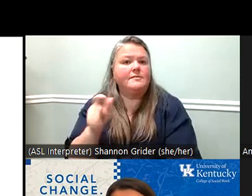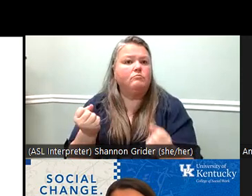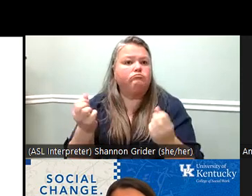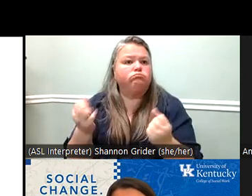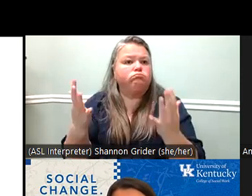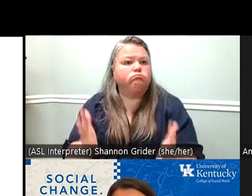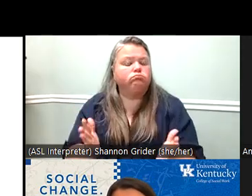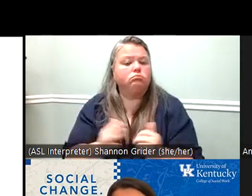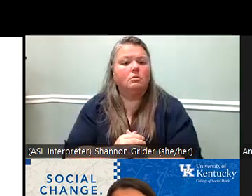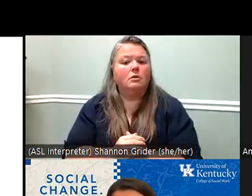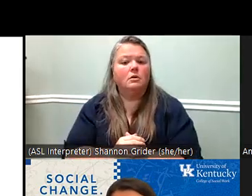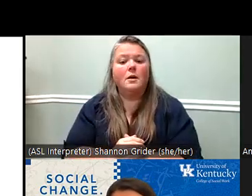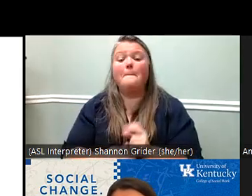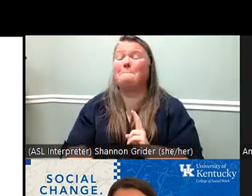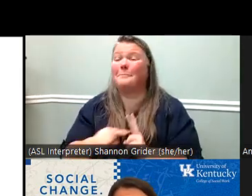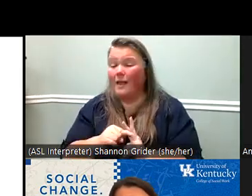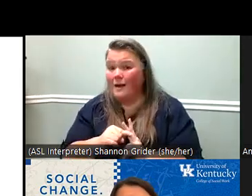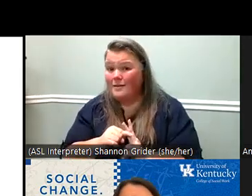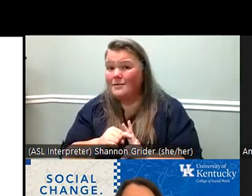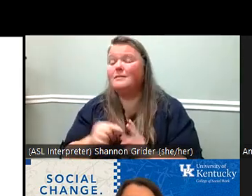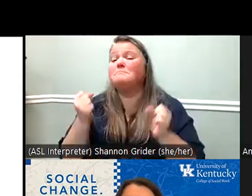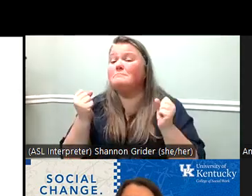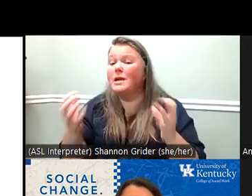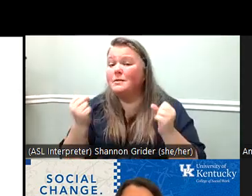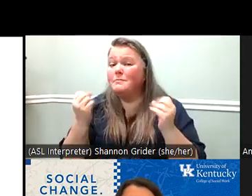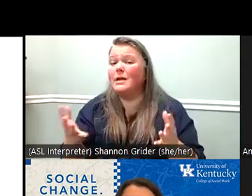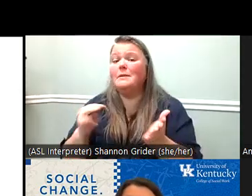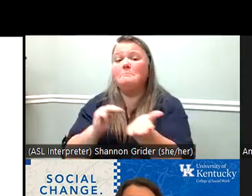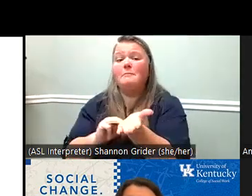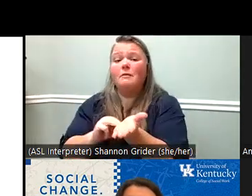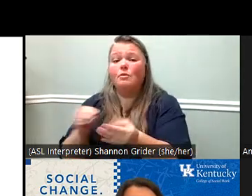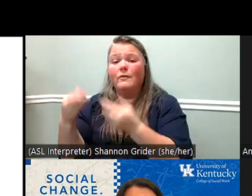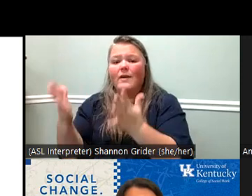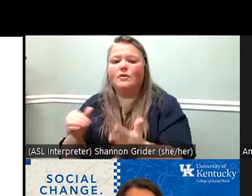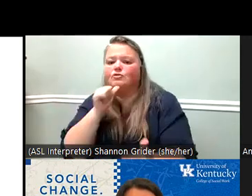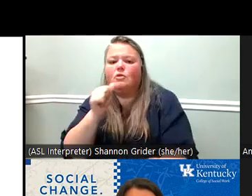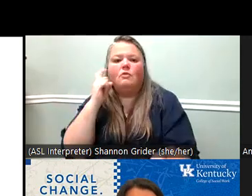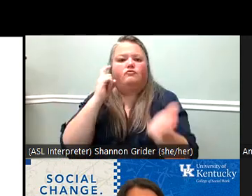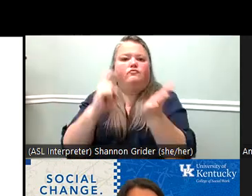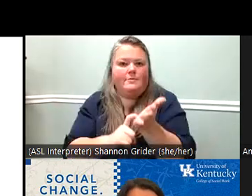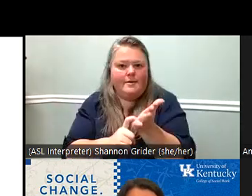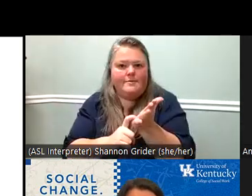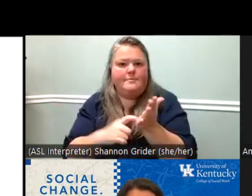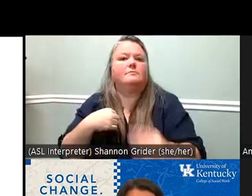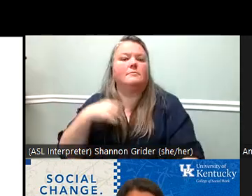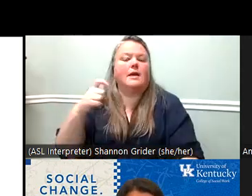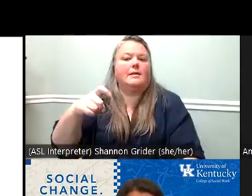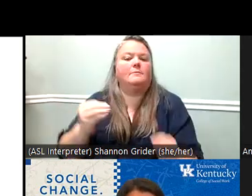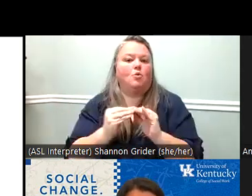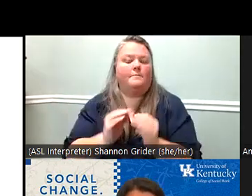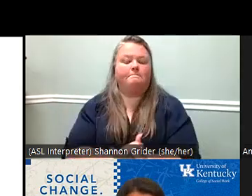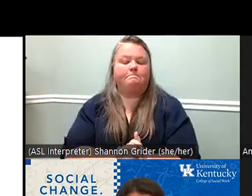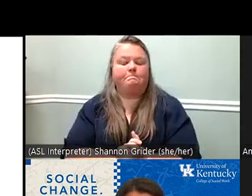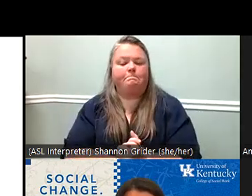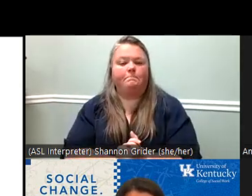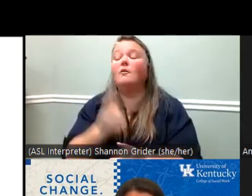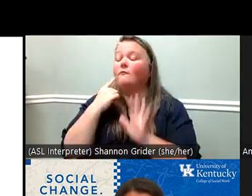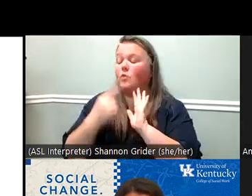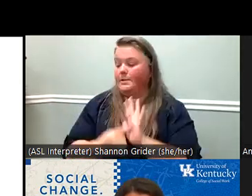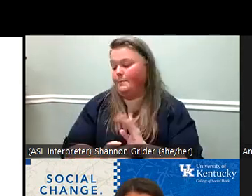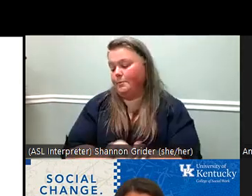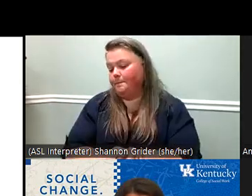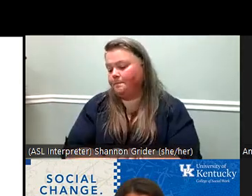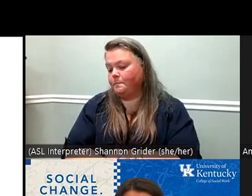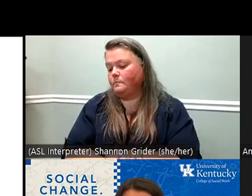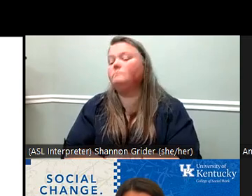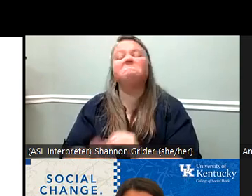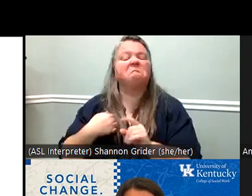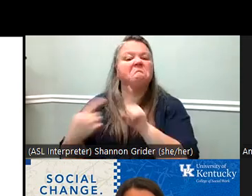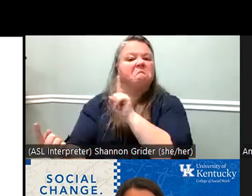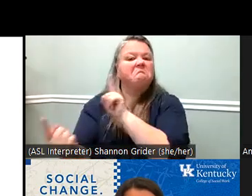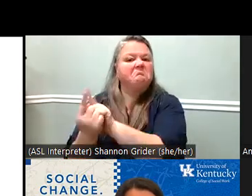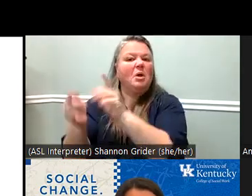HEALTH PROBLEMS AND MENTAL HEALTH DISORDERS. WE HAVE COMMUNICATION BAR YEARS. WHEN WE TRY TO SEEK MENTAL HEALTH CARE THERE'S A LACK OF ASL FLUENT PROVIDERS IN MENTAL